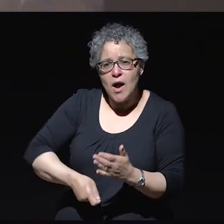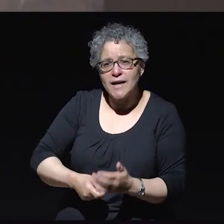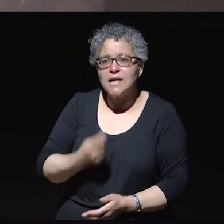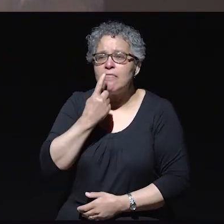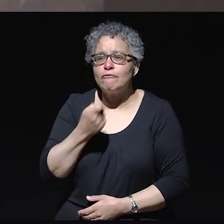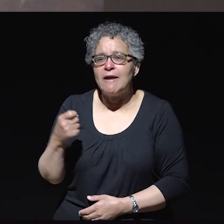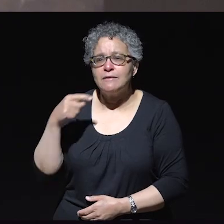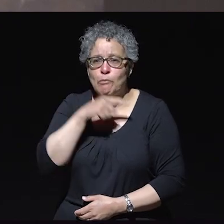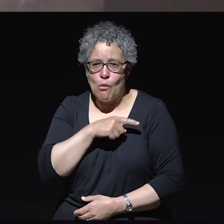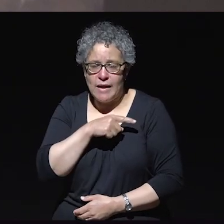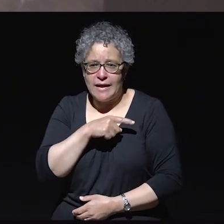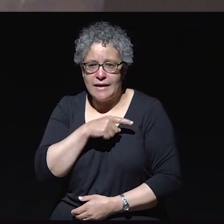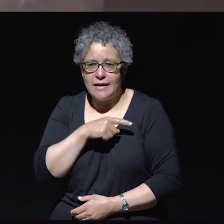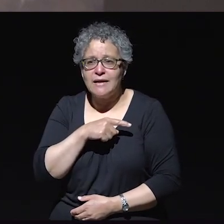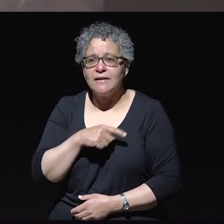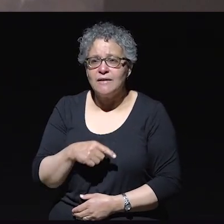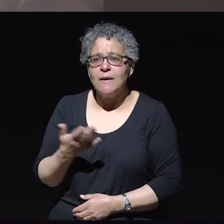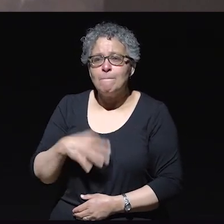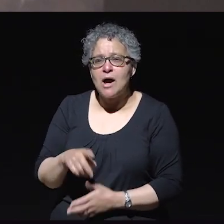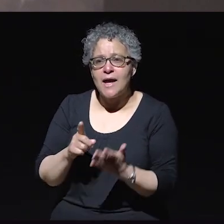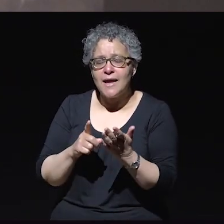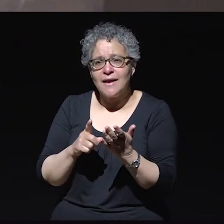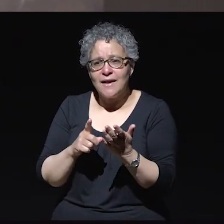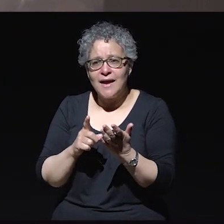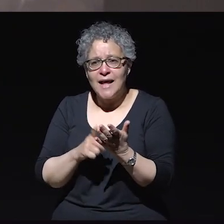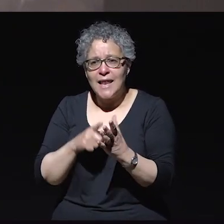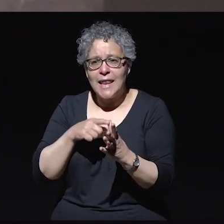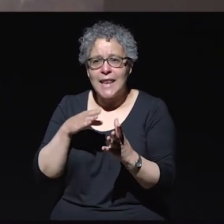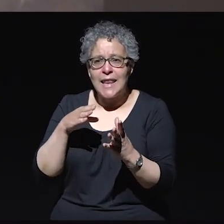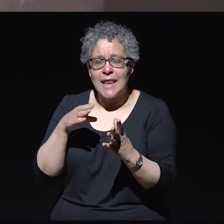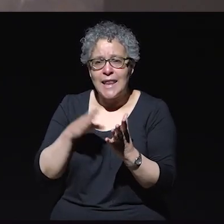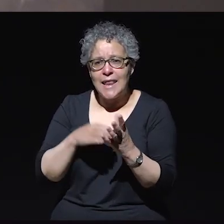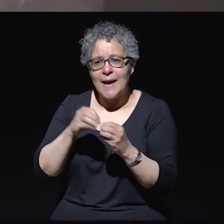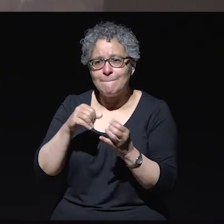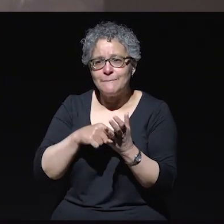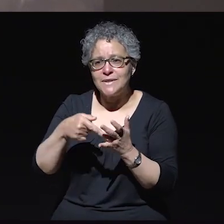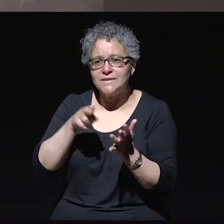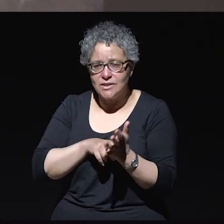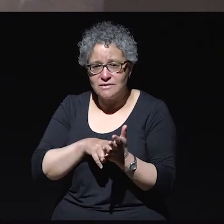'Charles William Lampton', a name that undoubtedly... the nickname undoubtedly comes into play